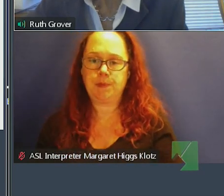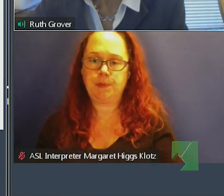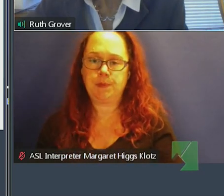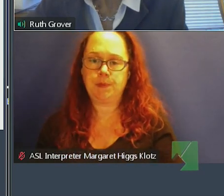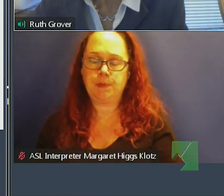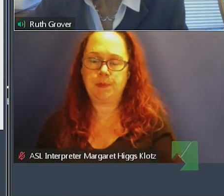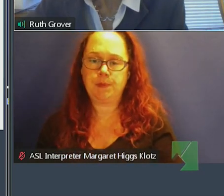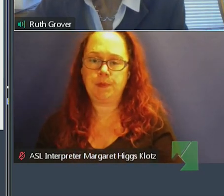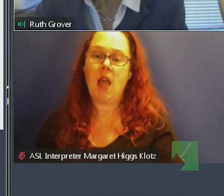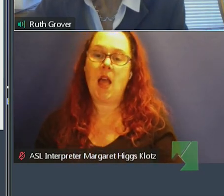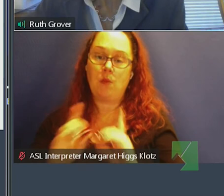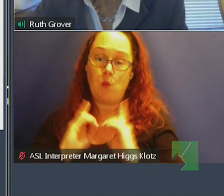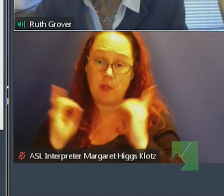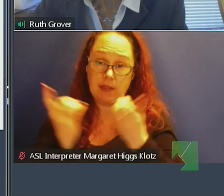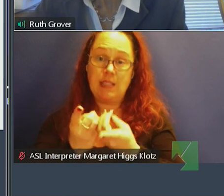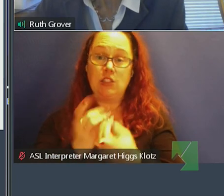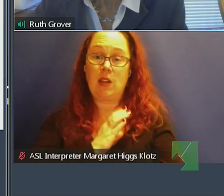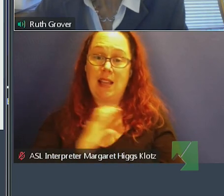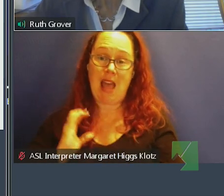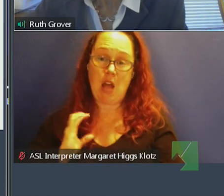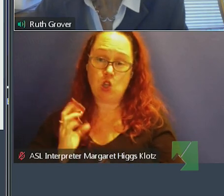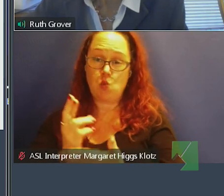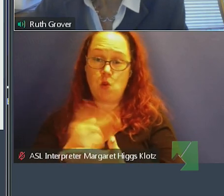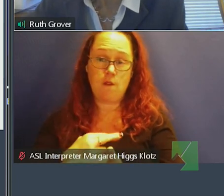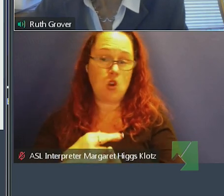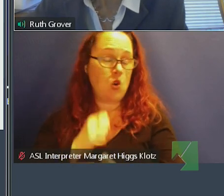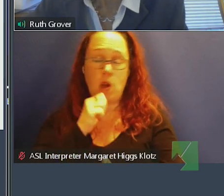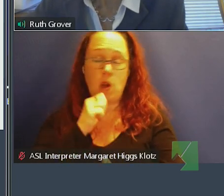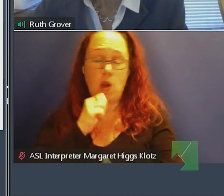council review meet the required findings of 27 dash two 95